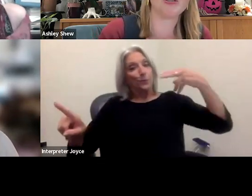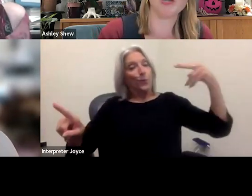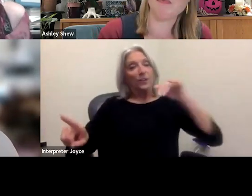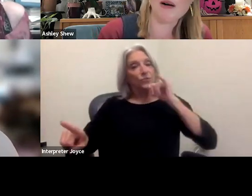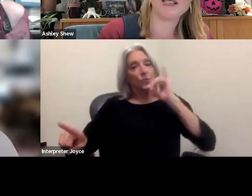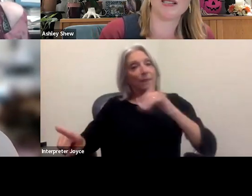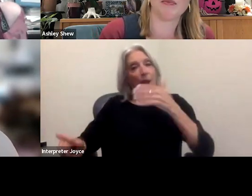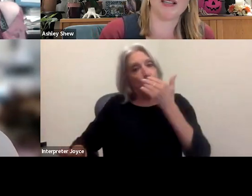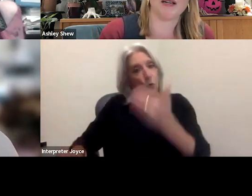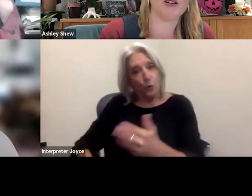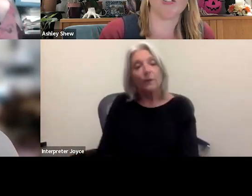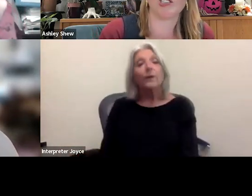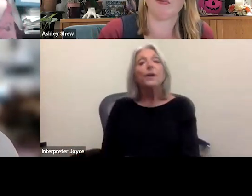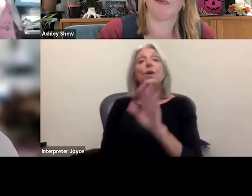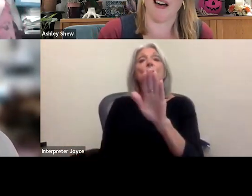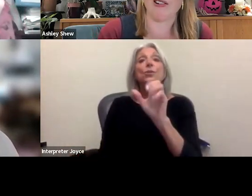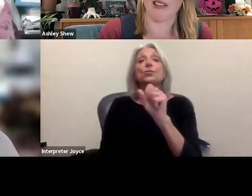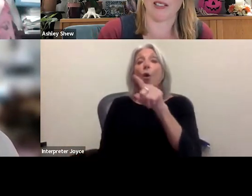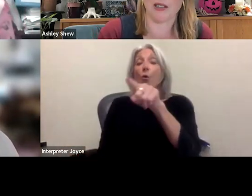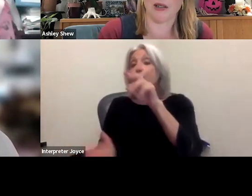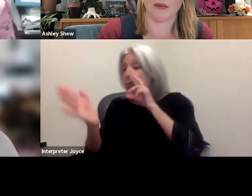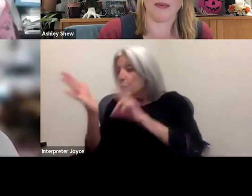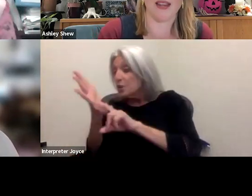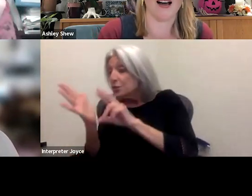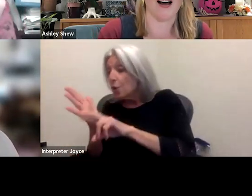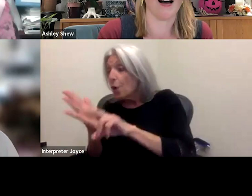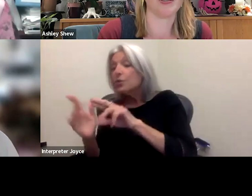Research about disability, but your research about other things, too.